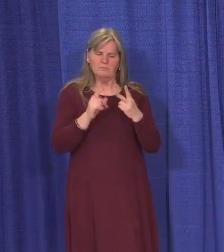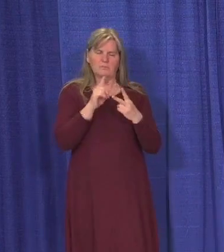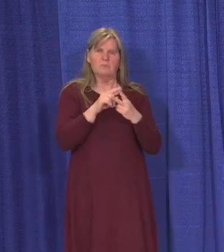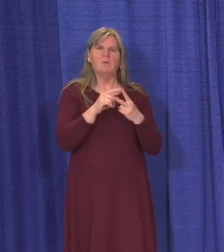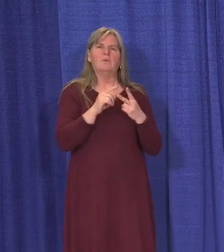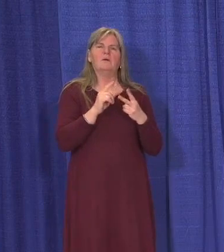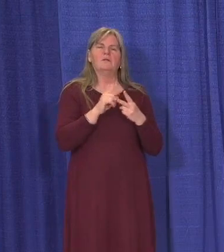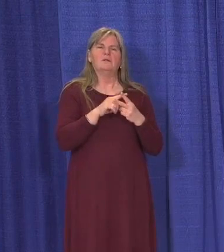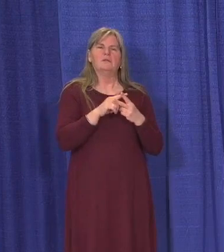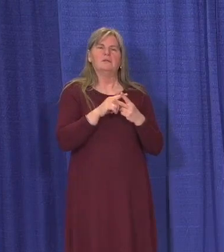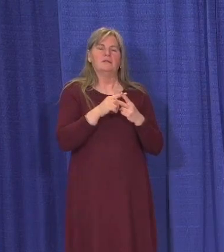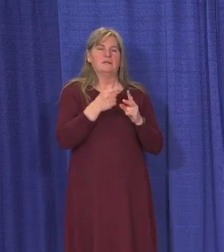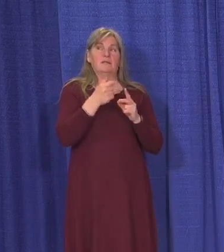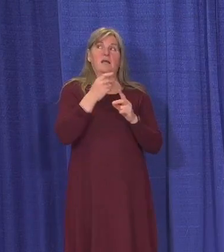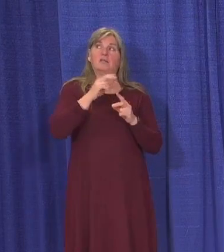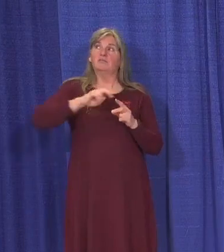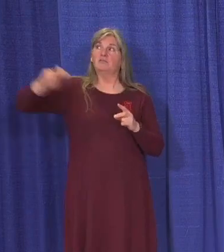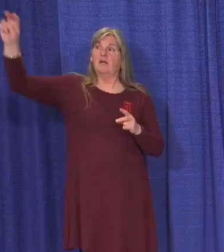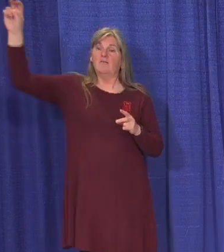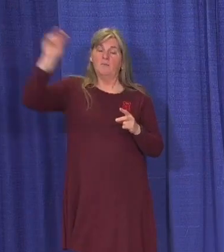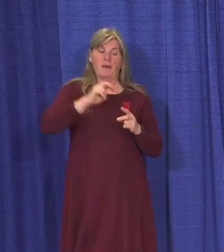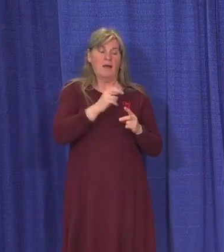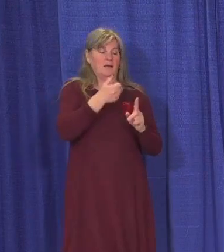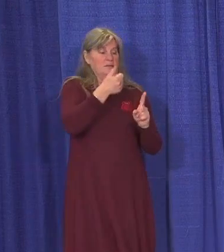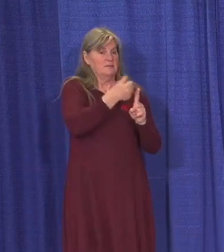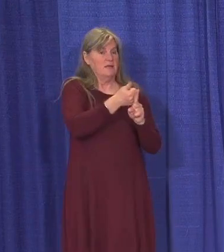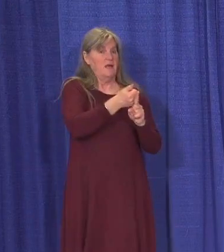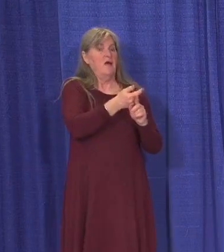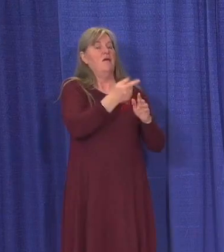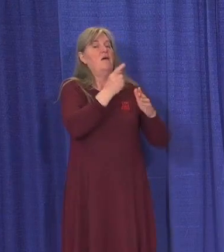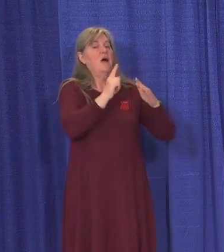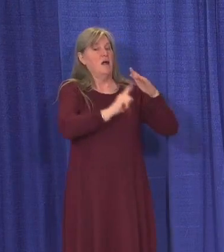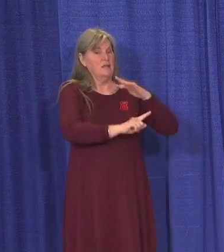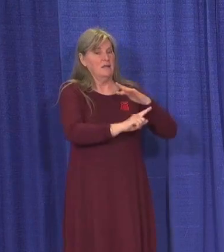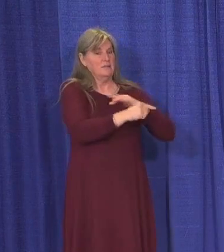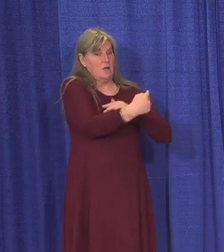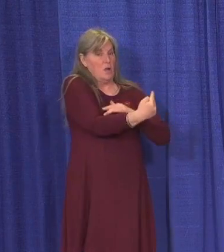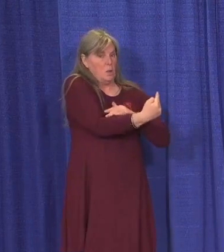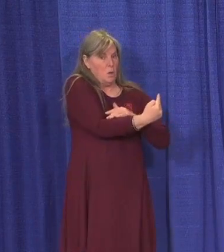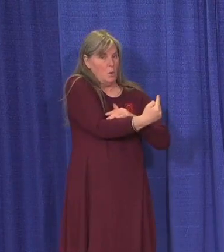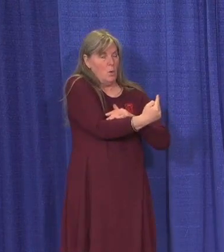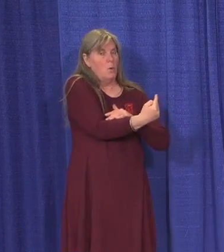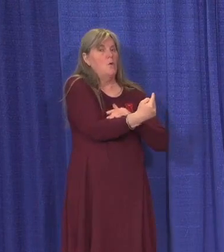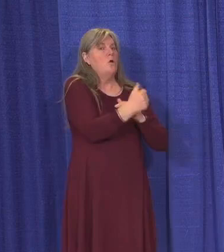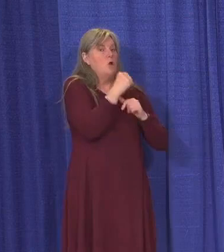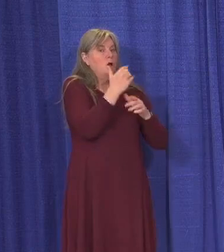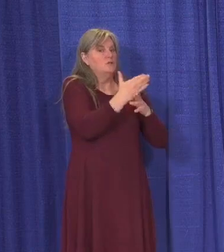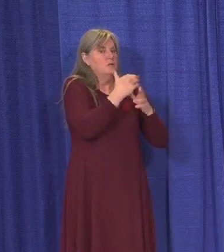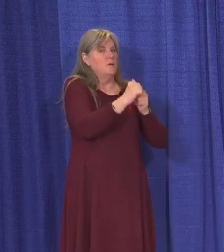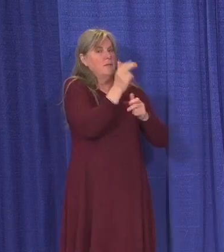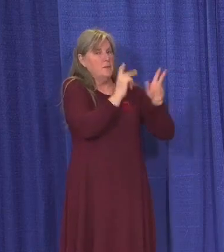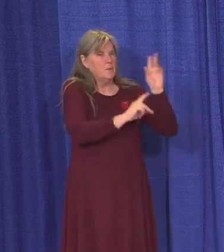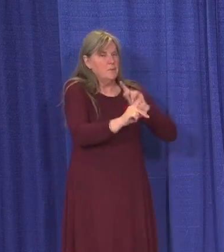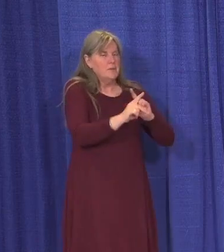stay in the household all must self isolate together. I strongly encourage returning